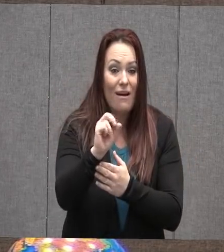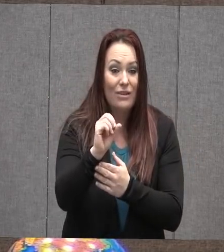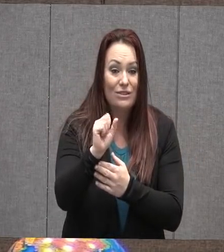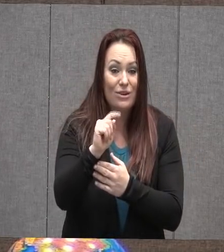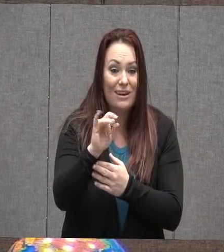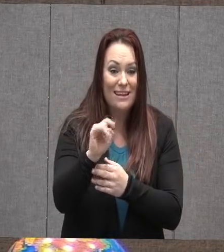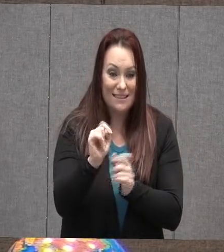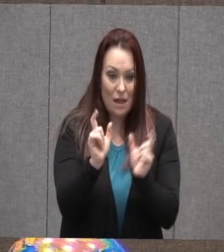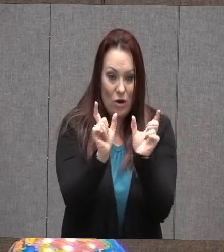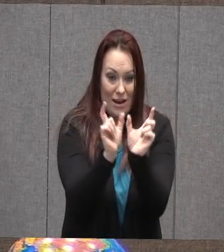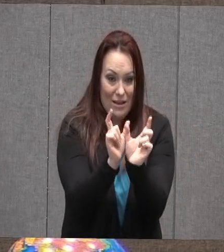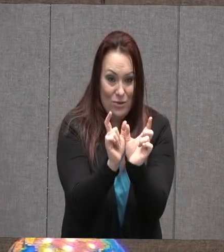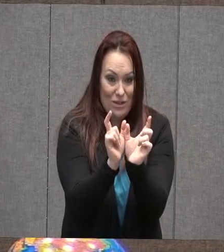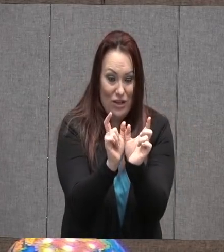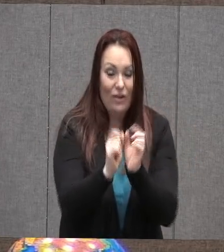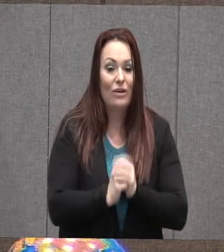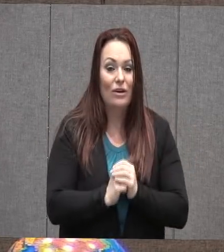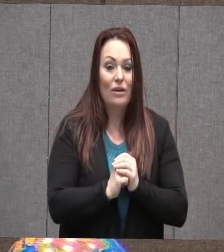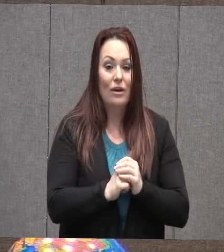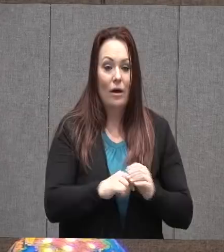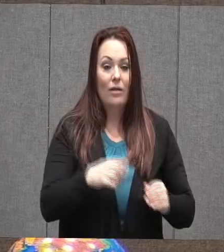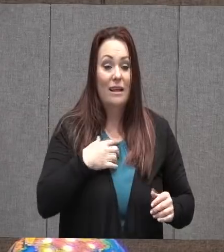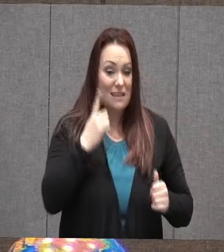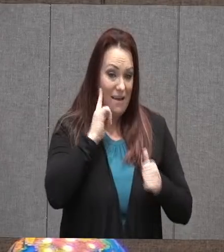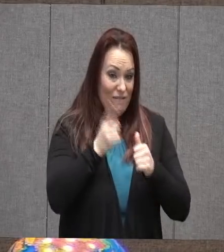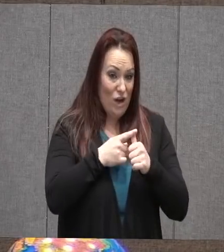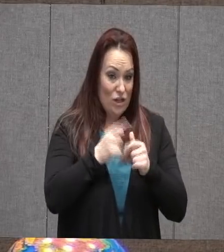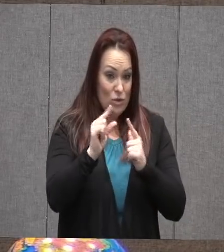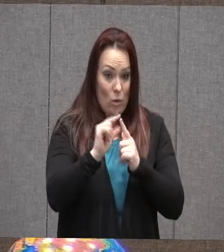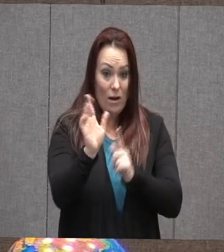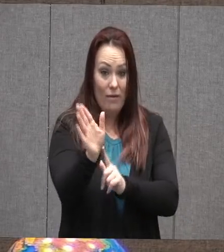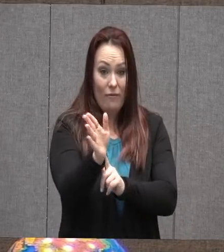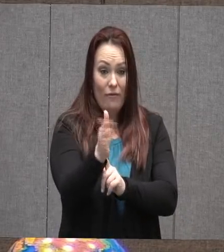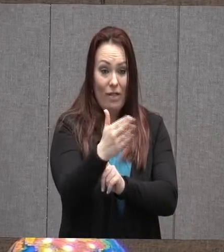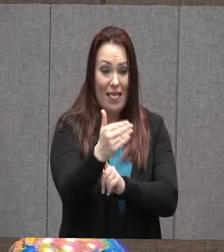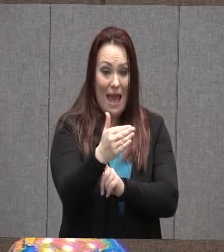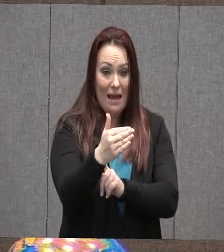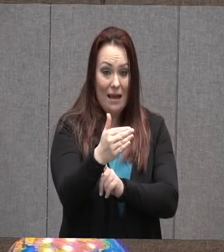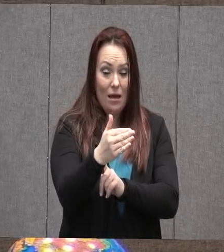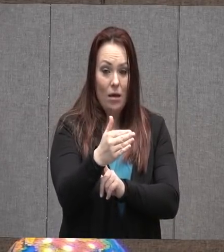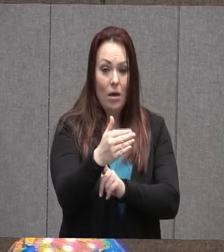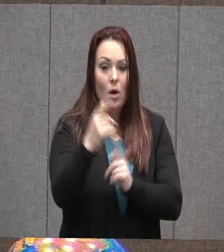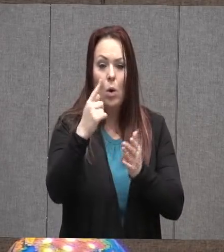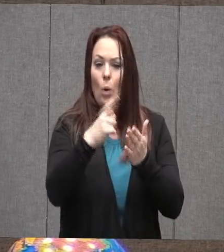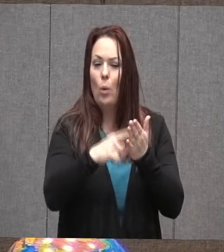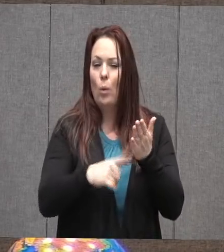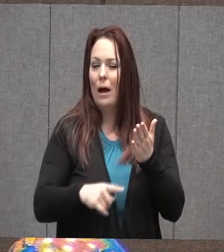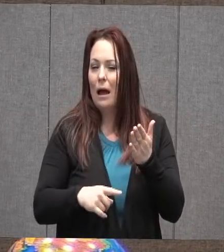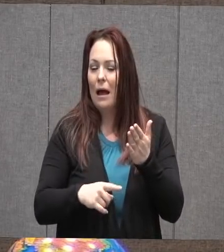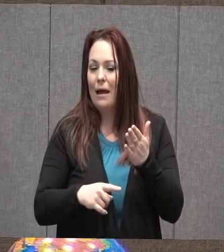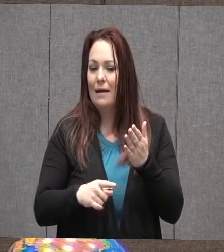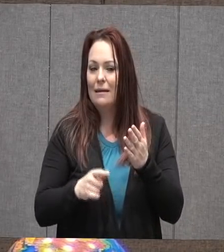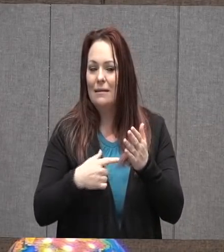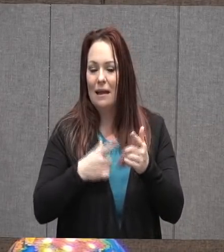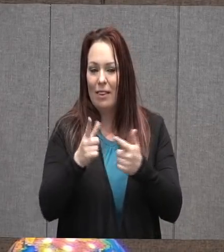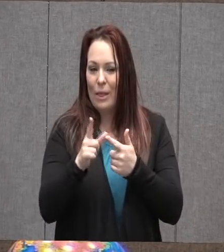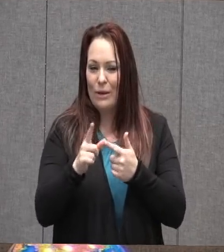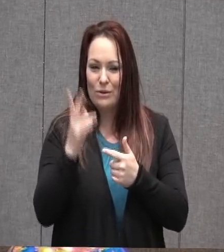Let's look at the first word here, flag. What consonants do you see side by side in that word?